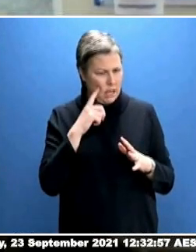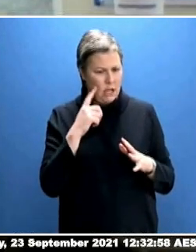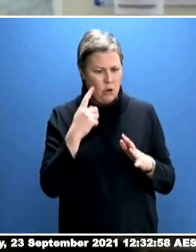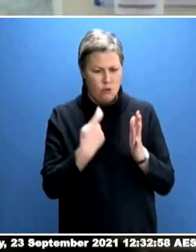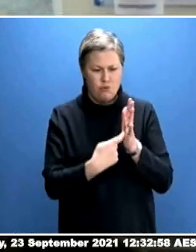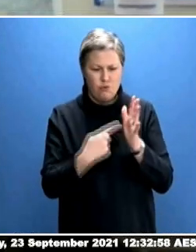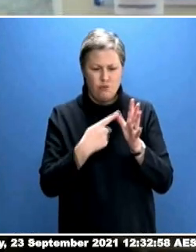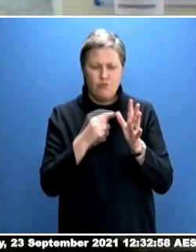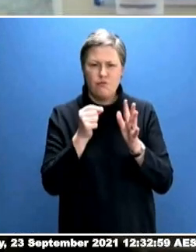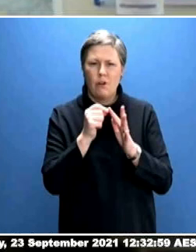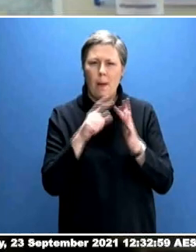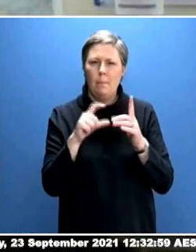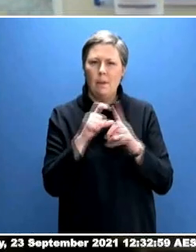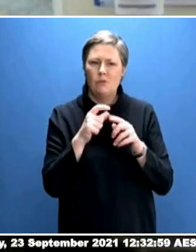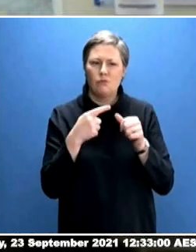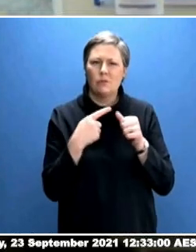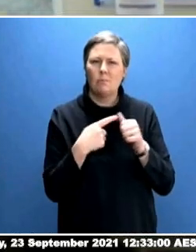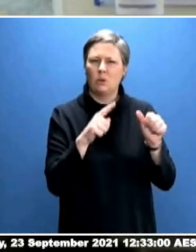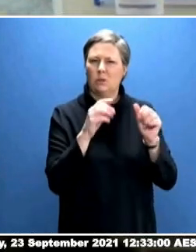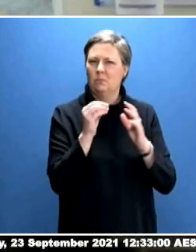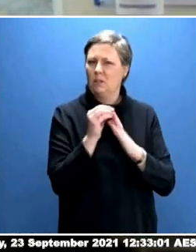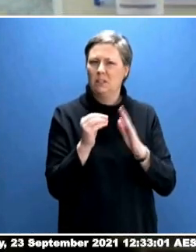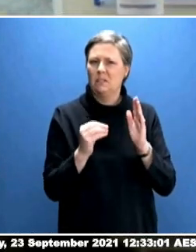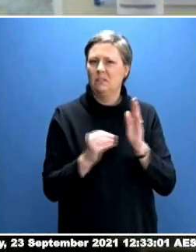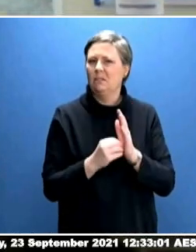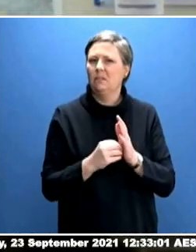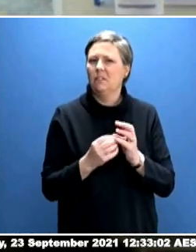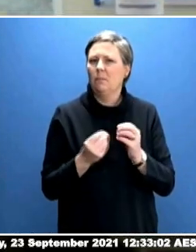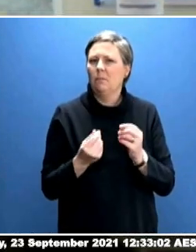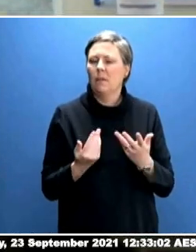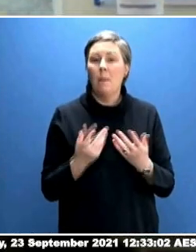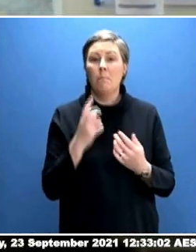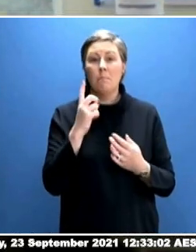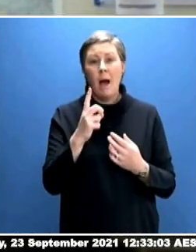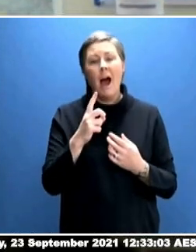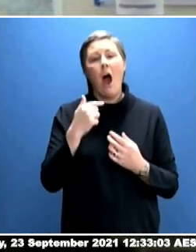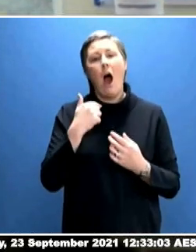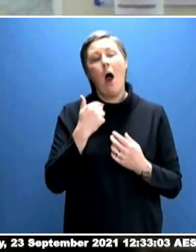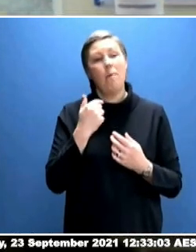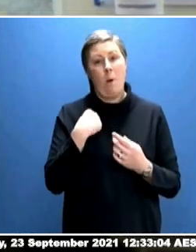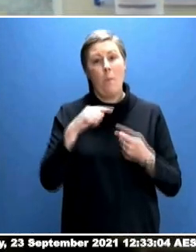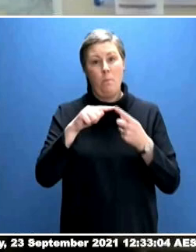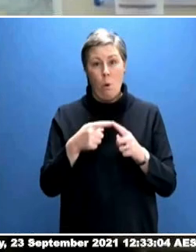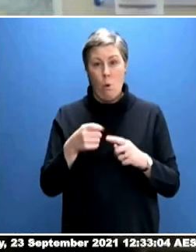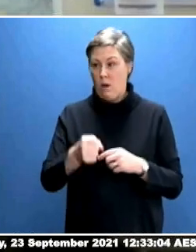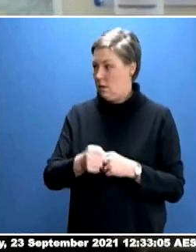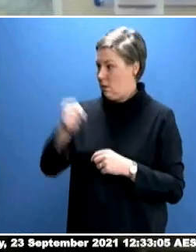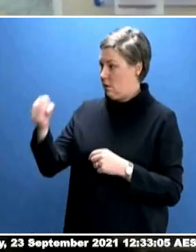or something of that nature. This is not a stand-alone solution, and it does --- it's starting, when